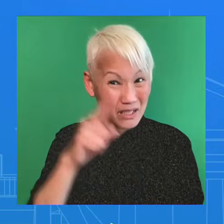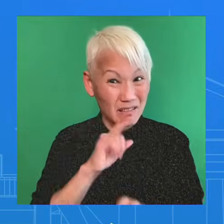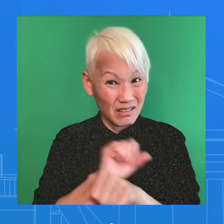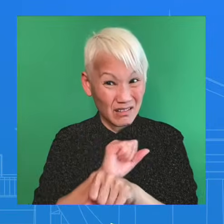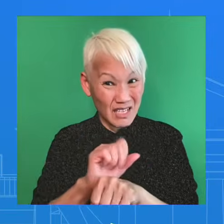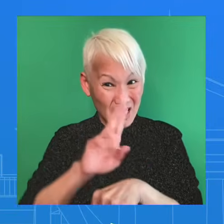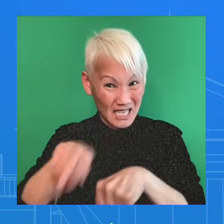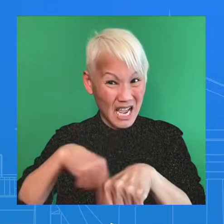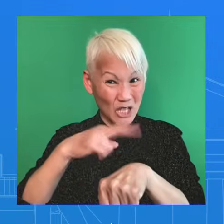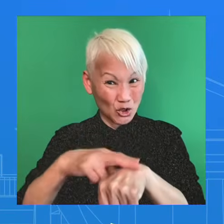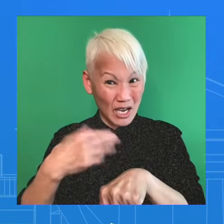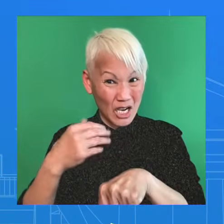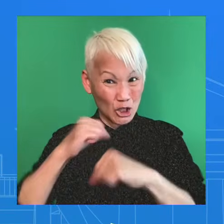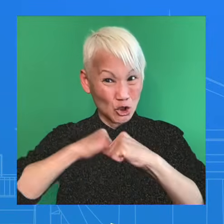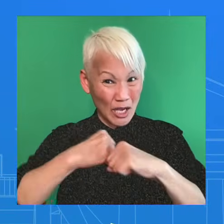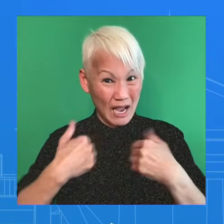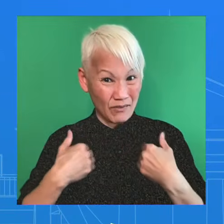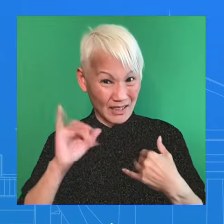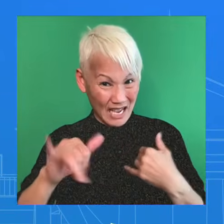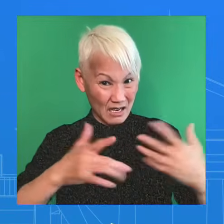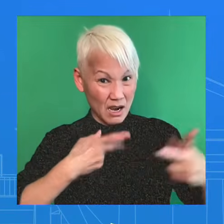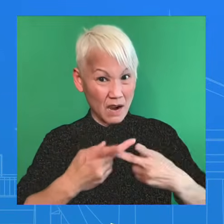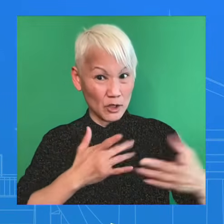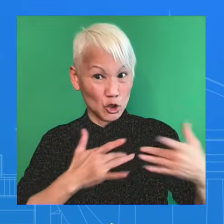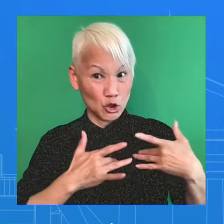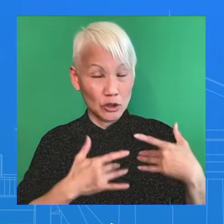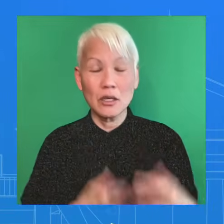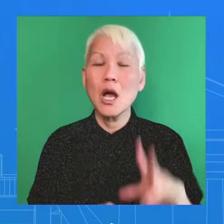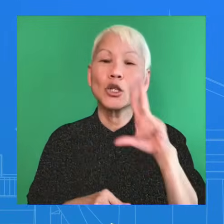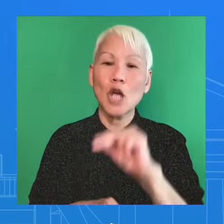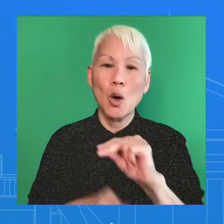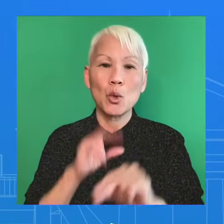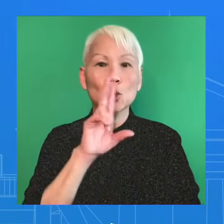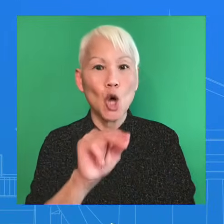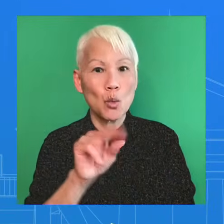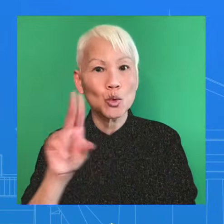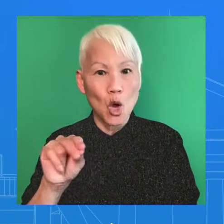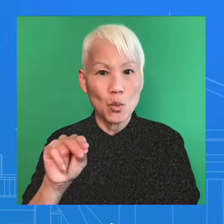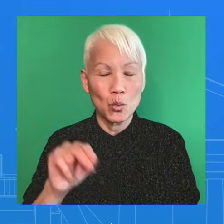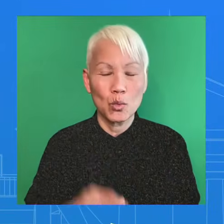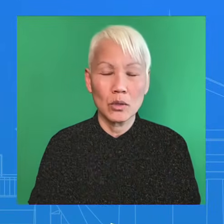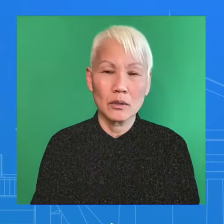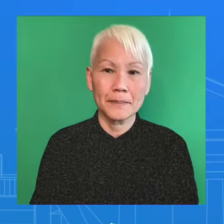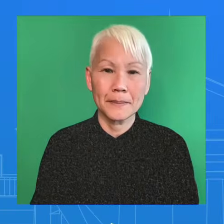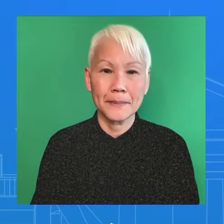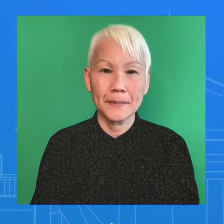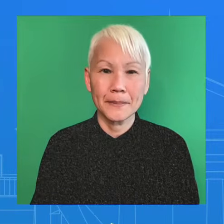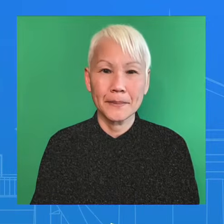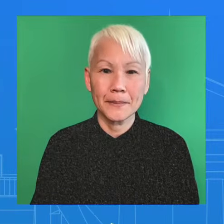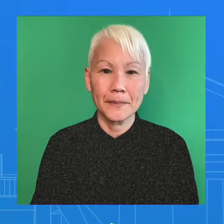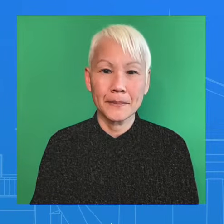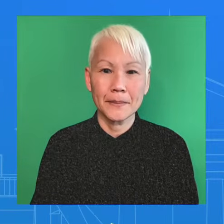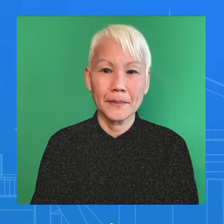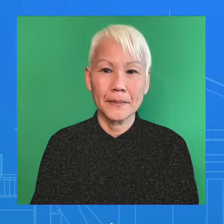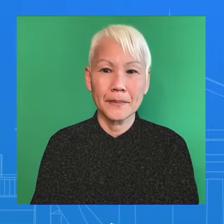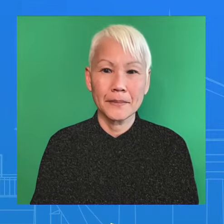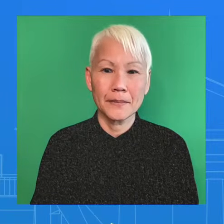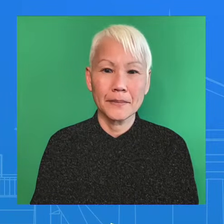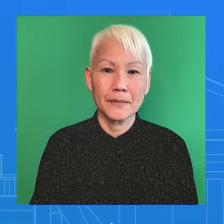The Press: Thank you, Karine. So nice of you. In a letter to the President, six congressmen requested urgent action to stop human rights abuse